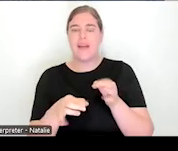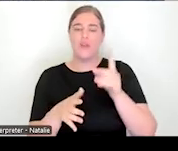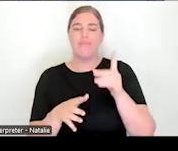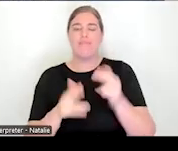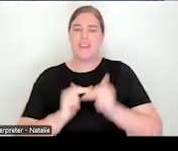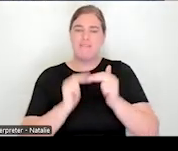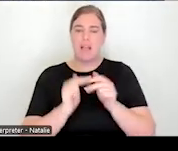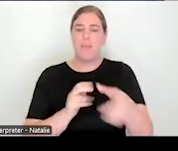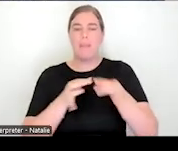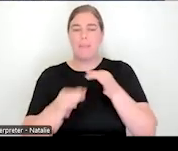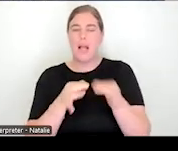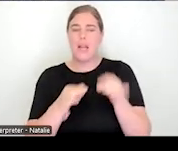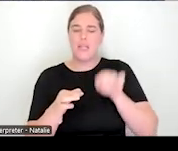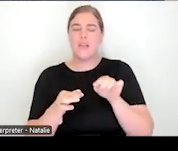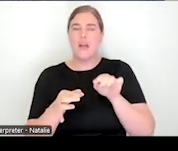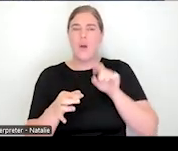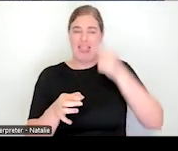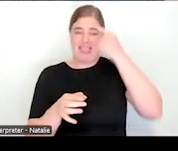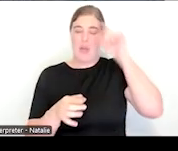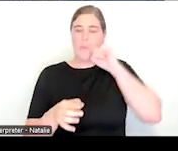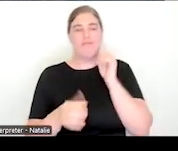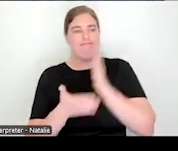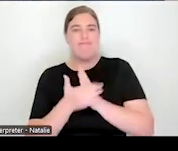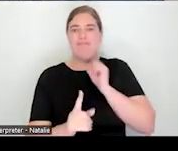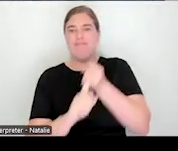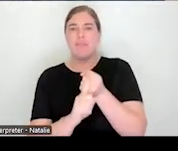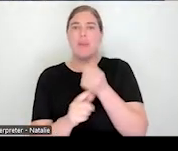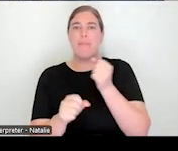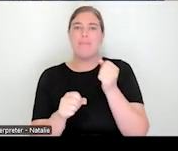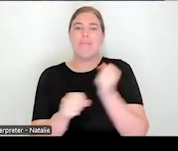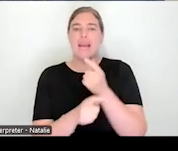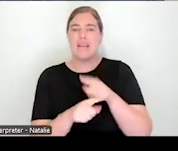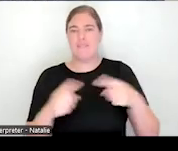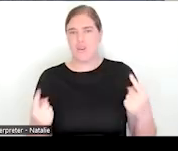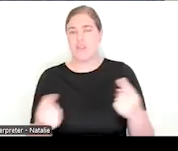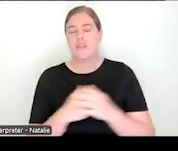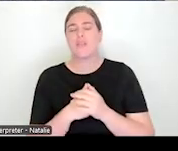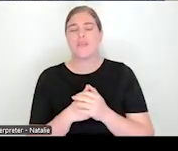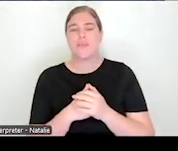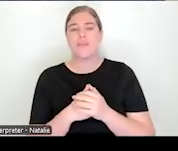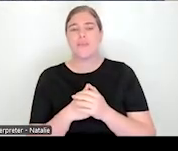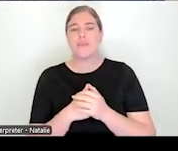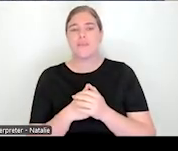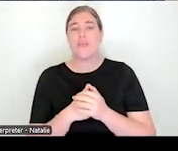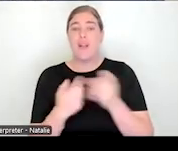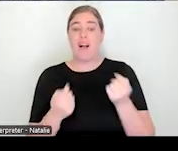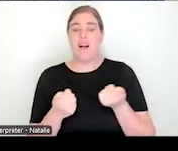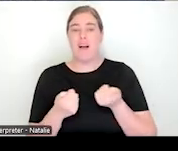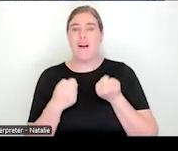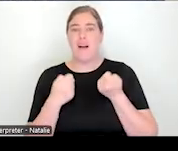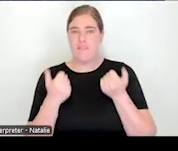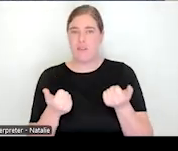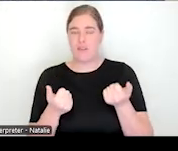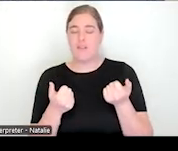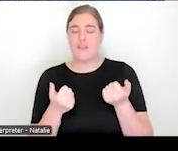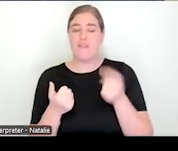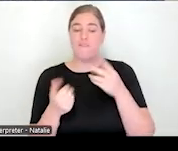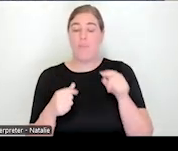we think will actually make a difference. Coming out of that, we wanted to continue